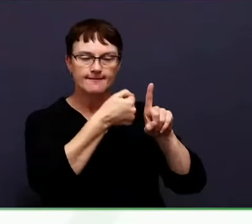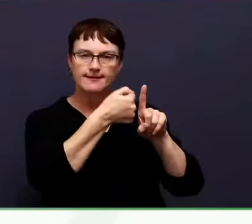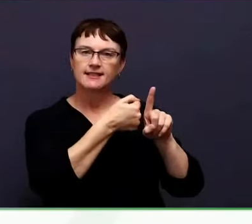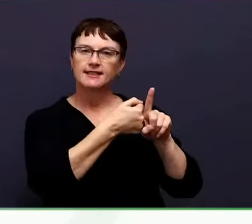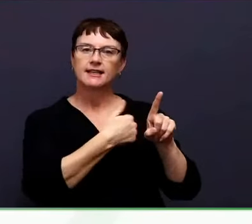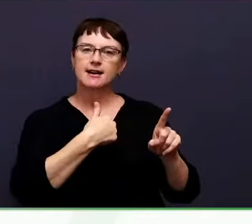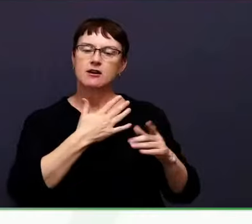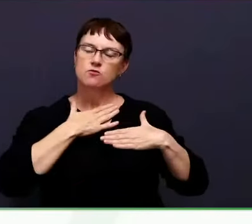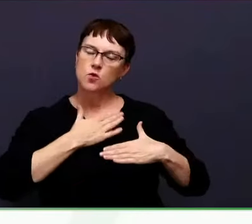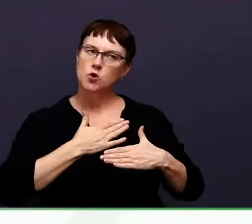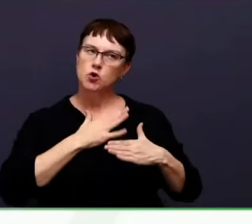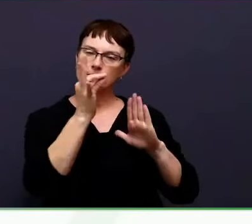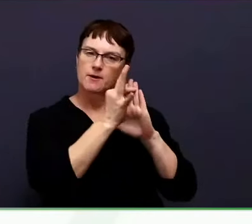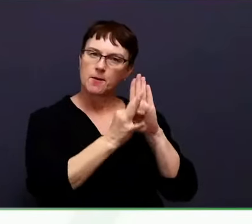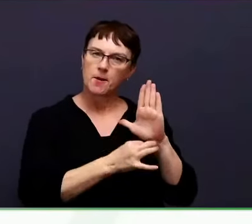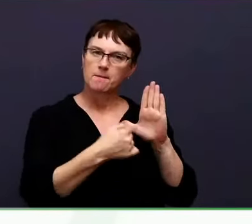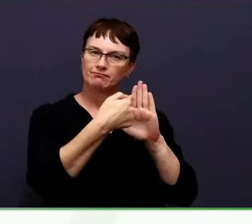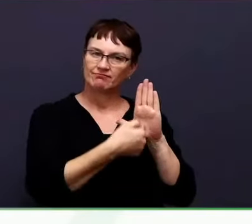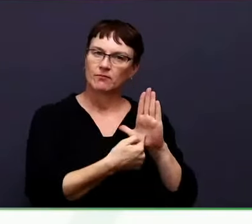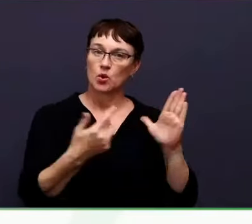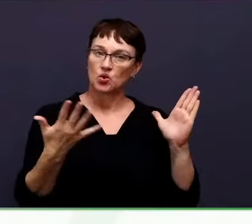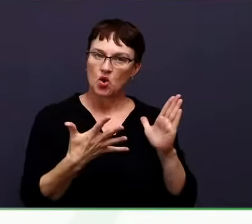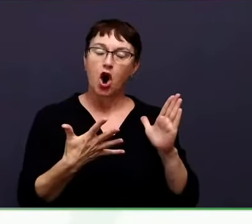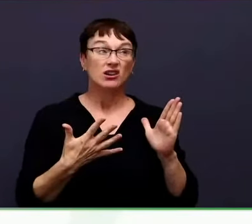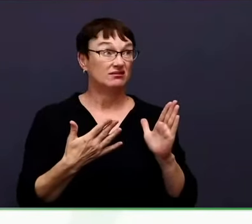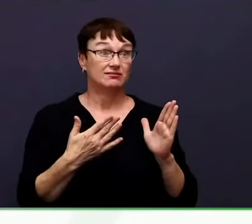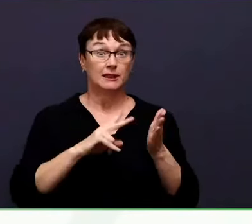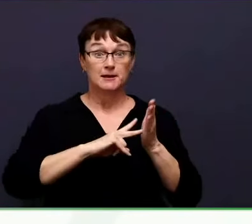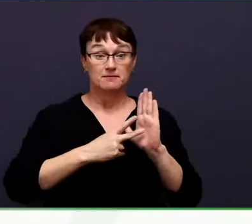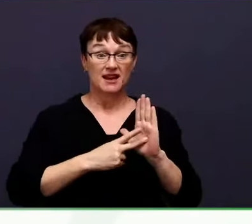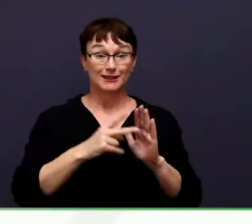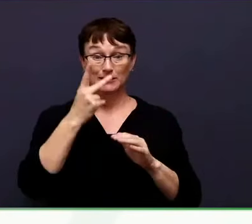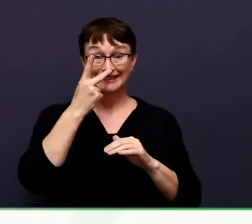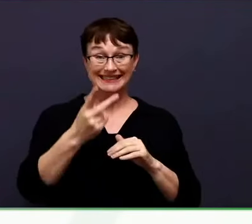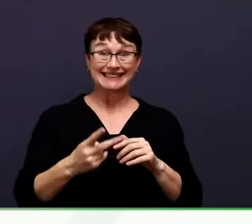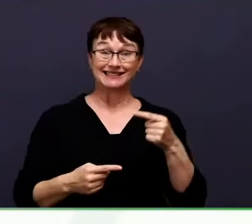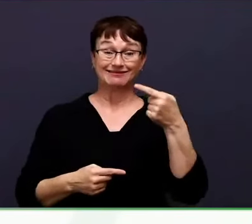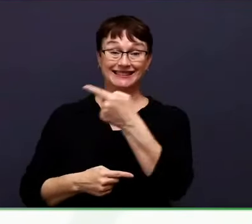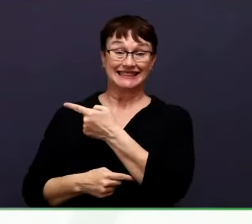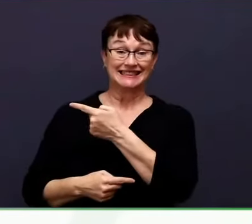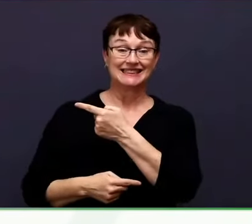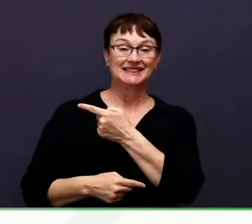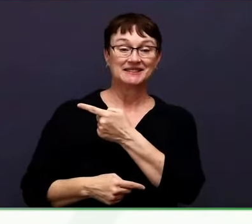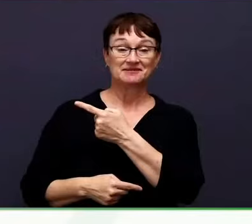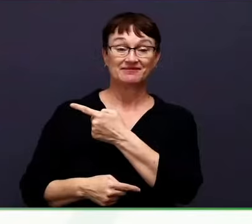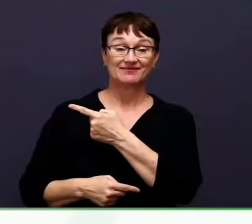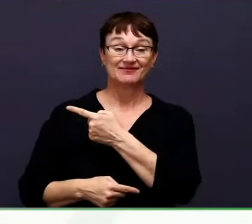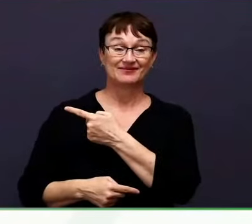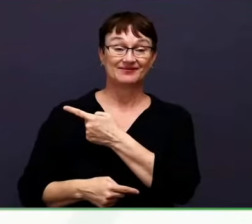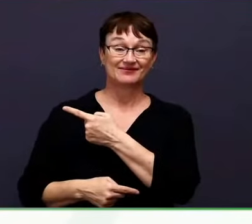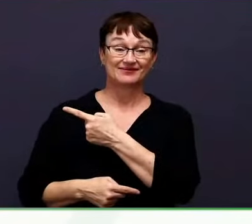Here in the photo, you can see, you can show the group and meeting